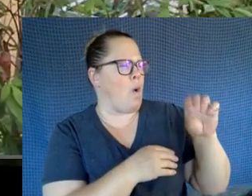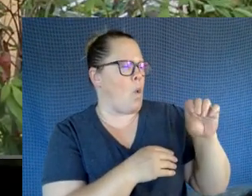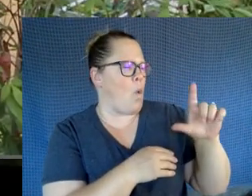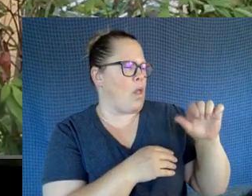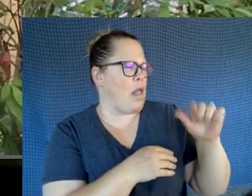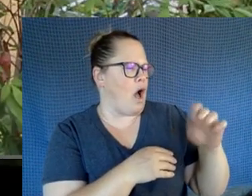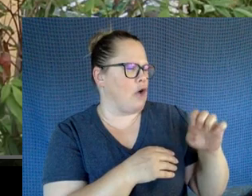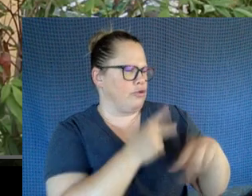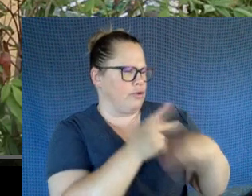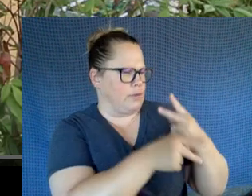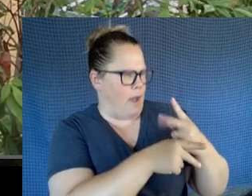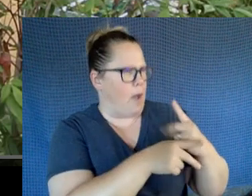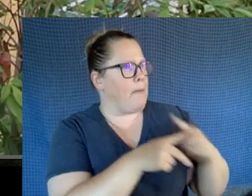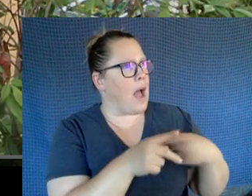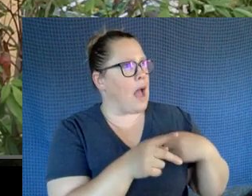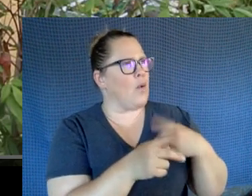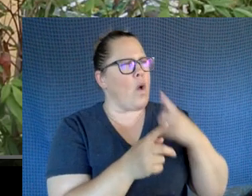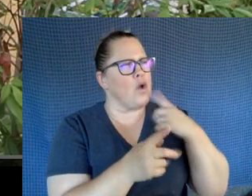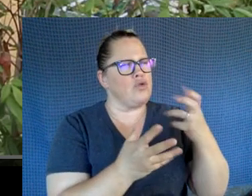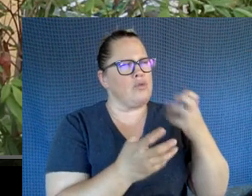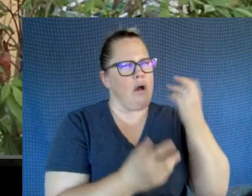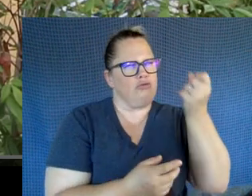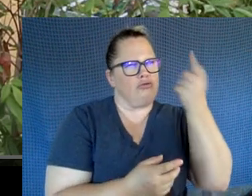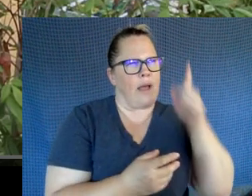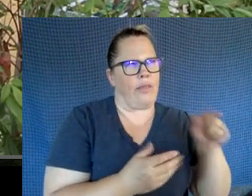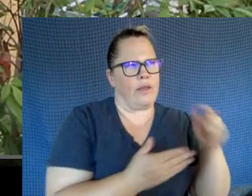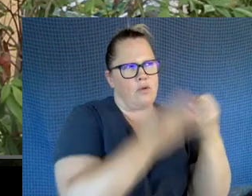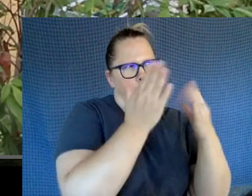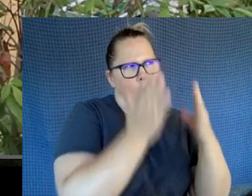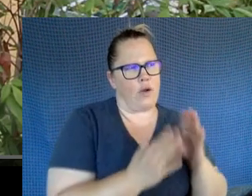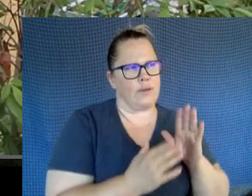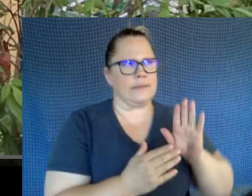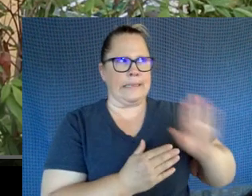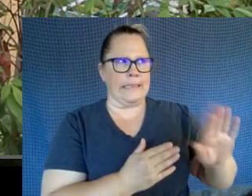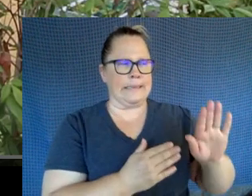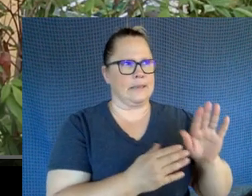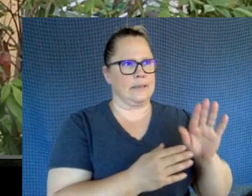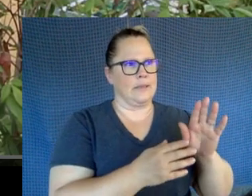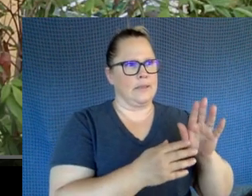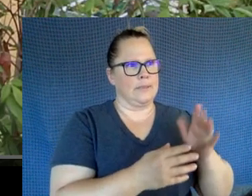artist just sort of understand well the way he was working and then it kind of